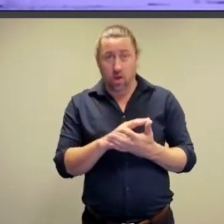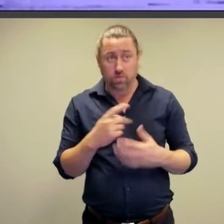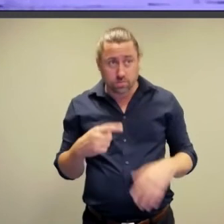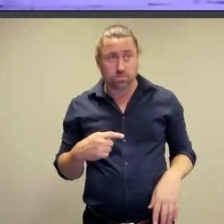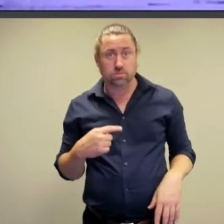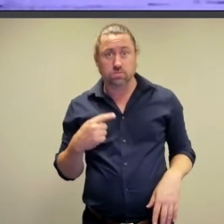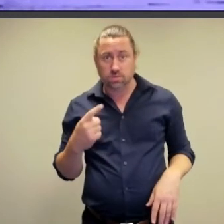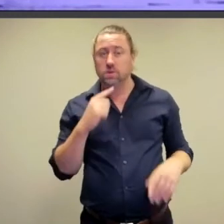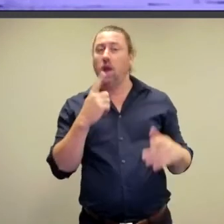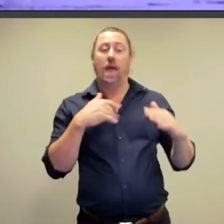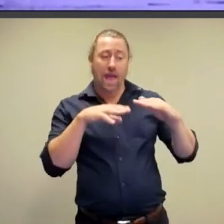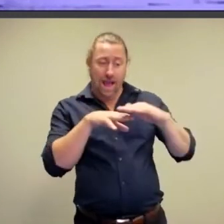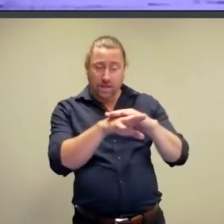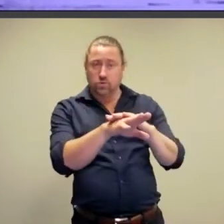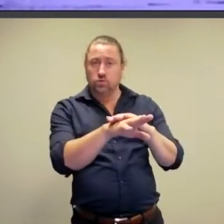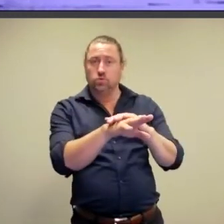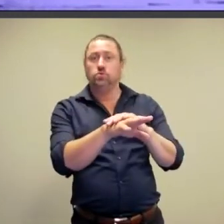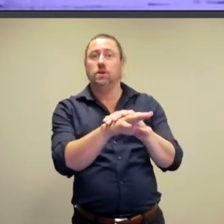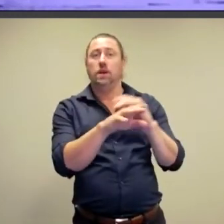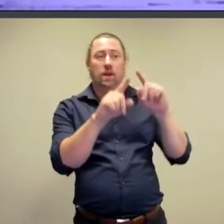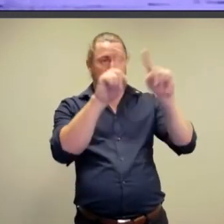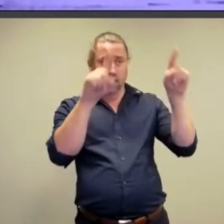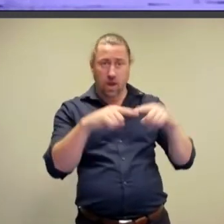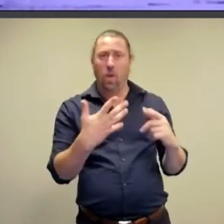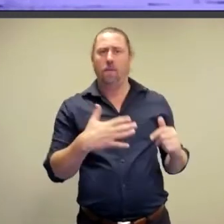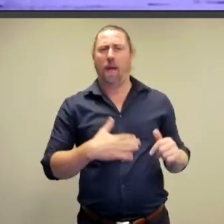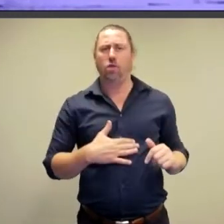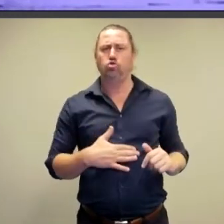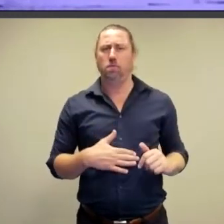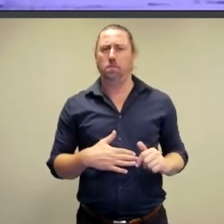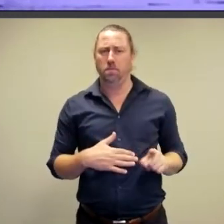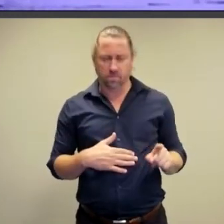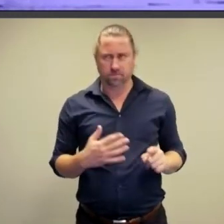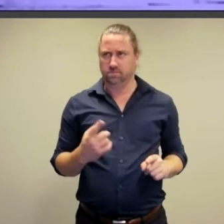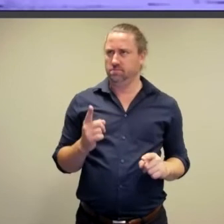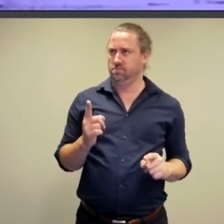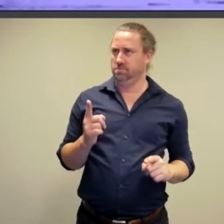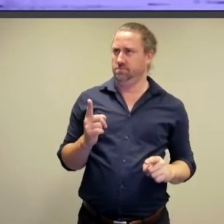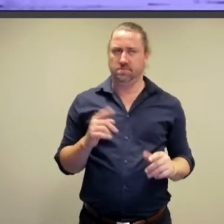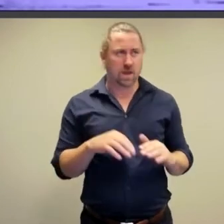entry floor bathrooms at QAGOMA,